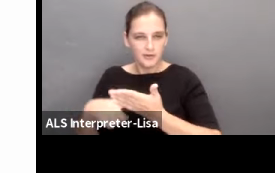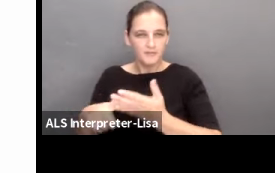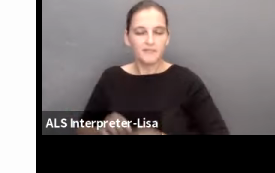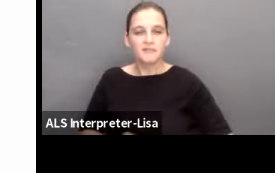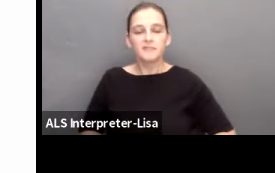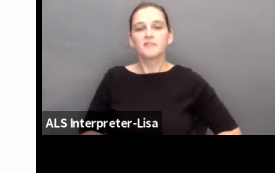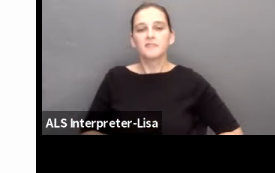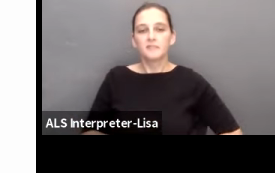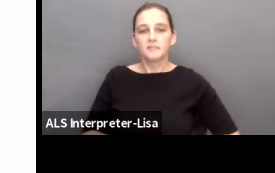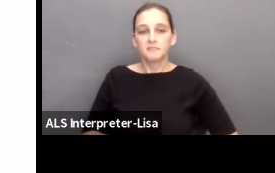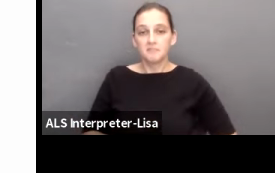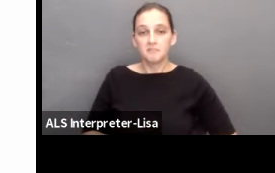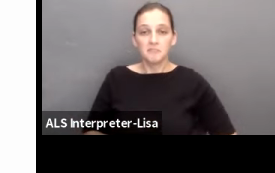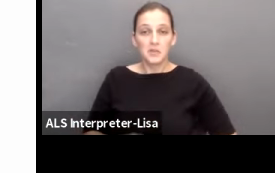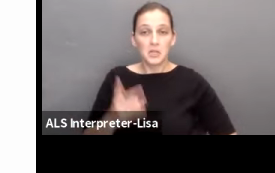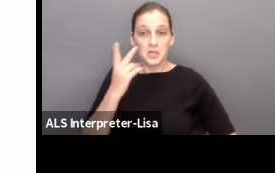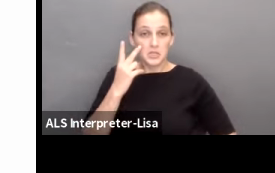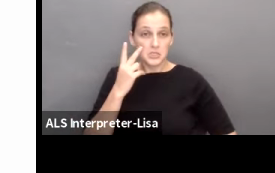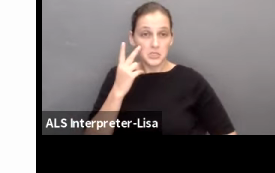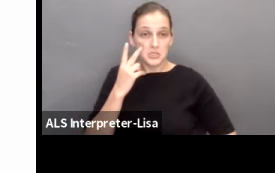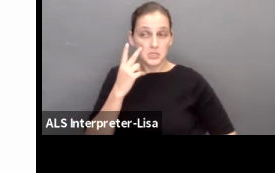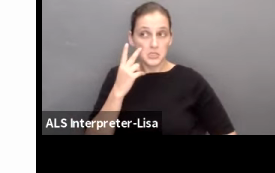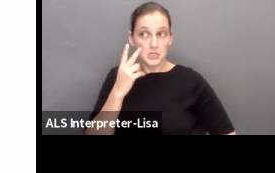have to see if they say anything about mixing and matching with the Johnson and Johnson.